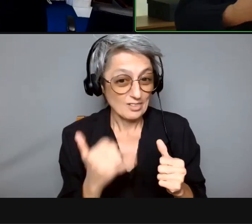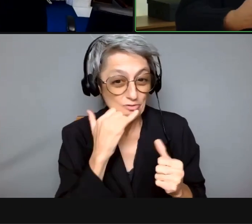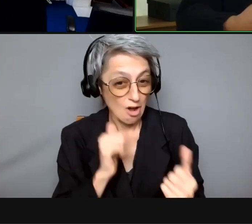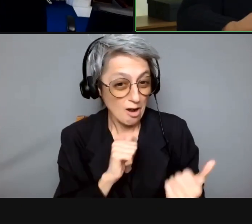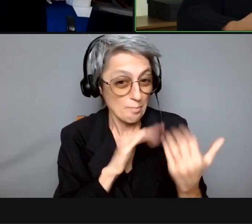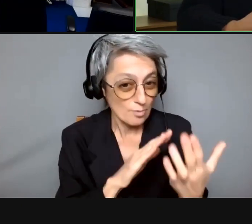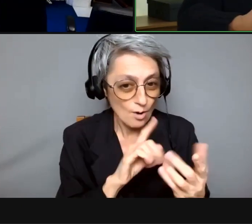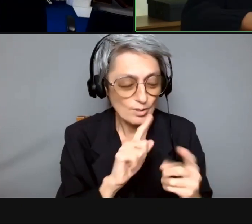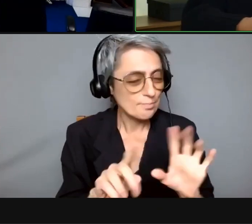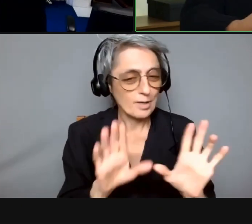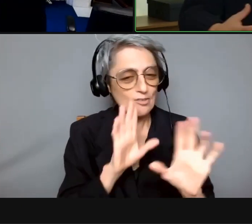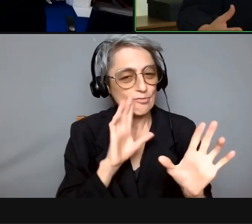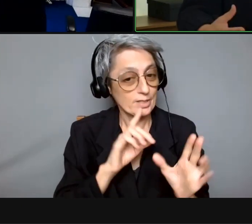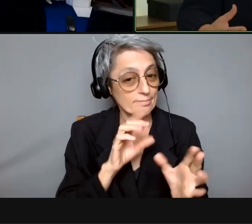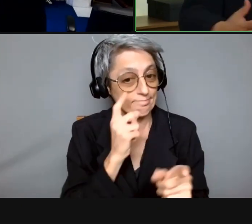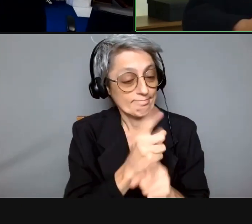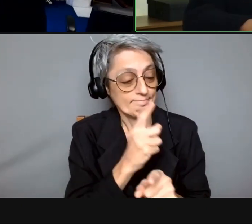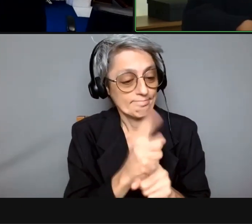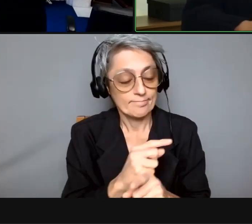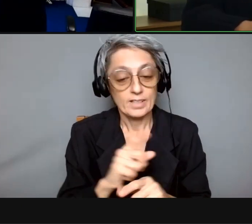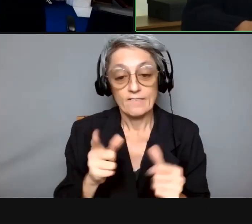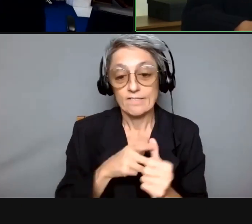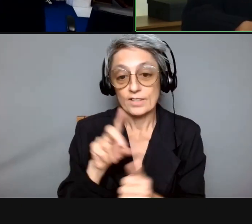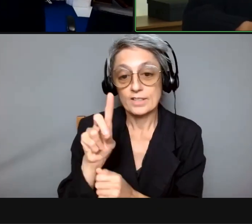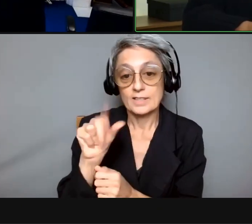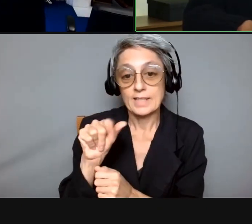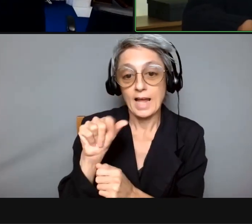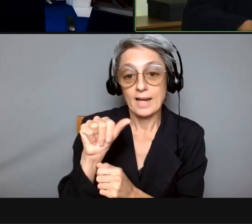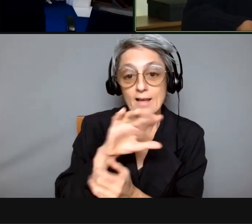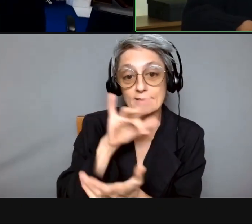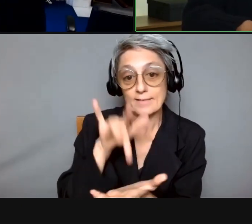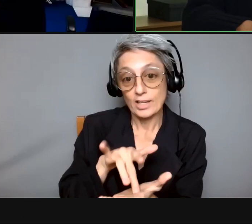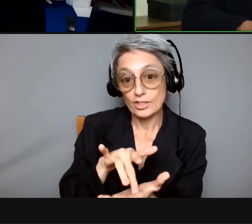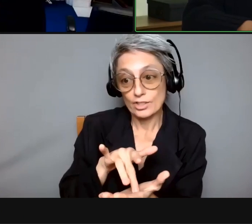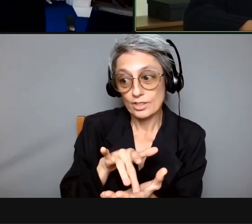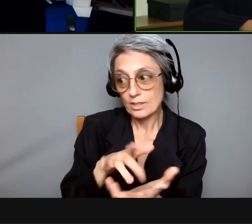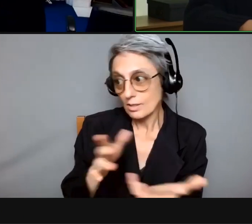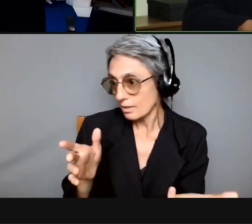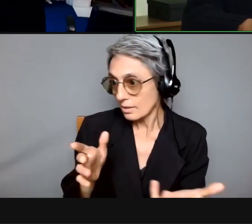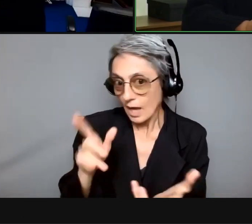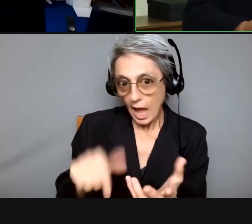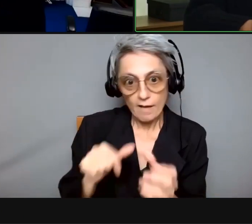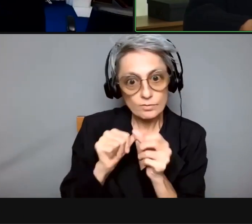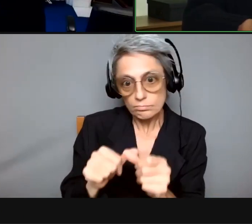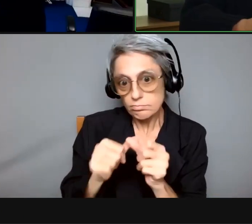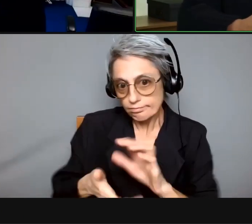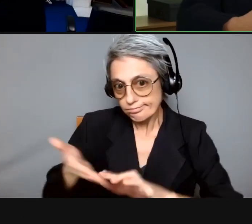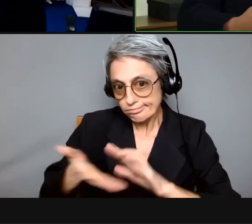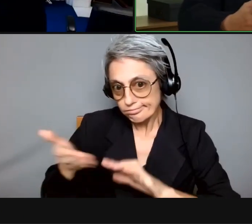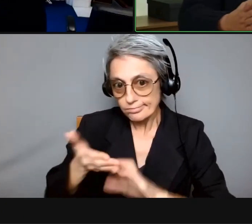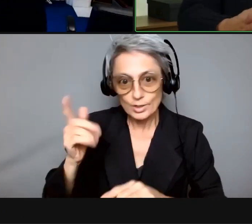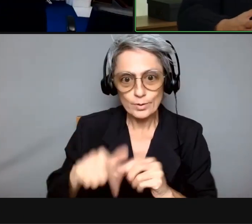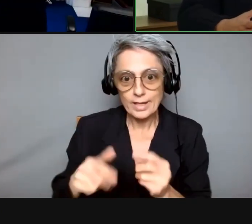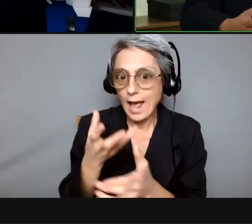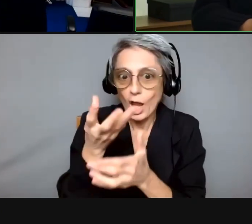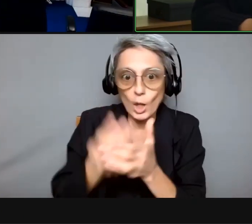because a data center cannot go down. You cannot lose energy. You have to be able to, you know, ensure that first